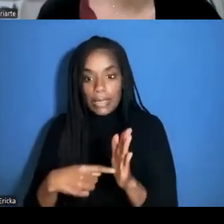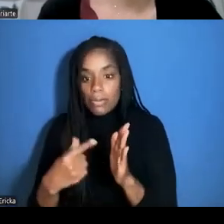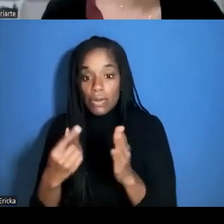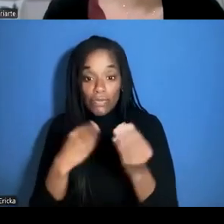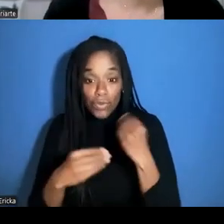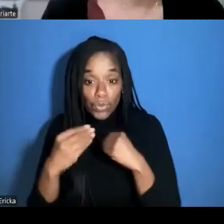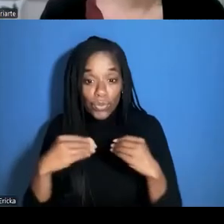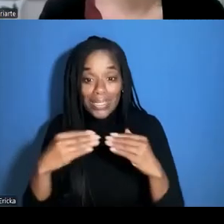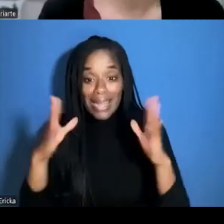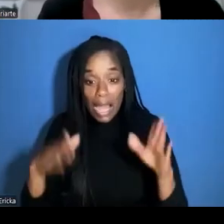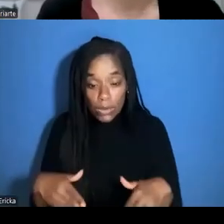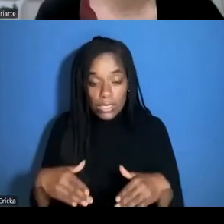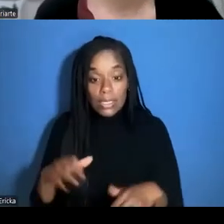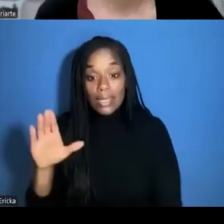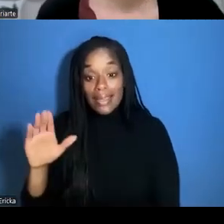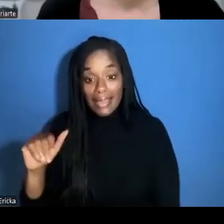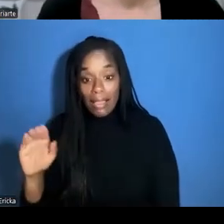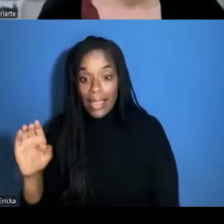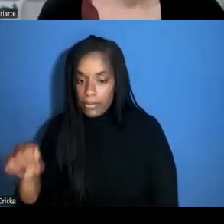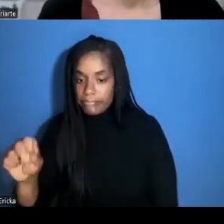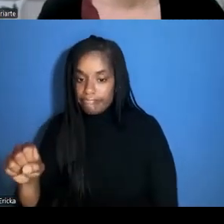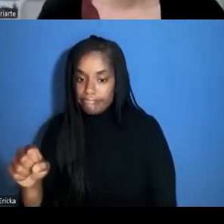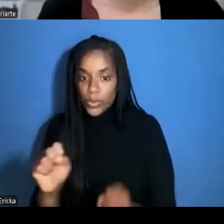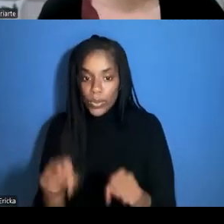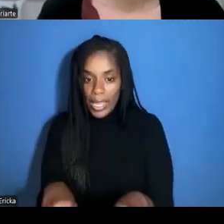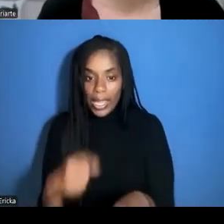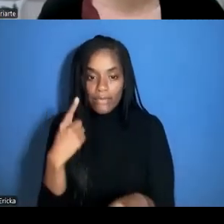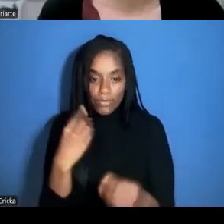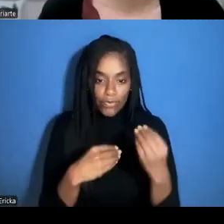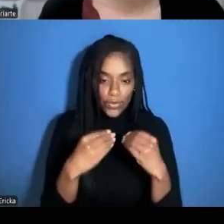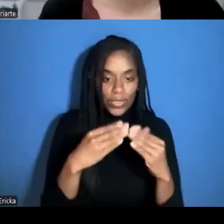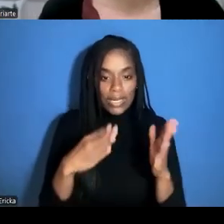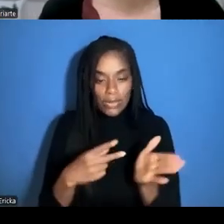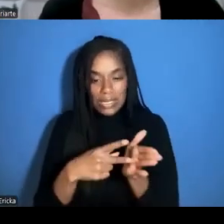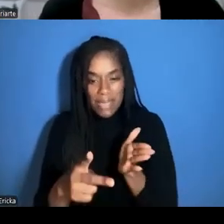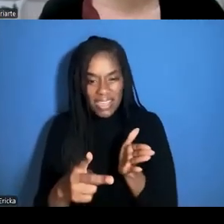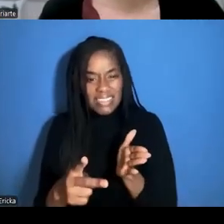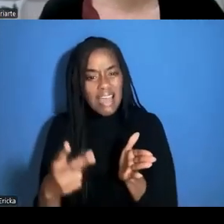Whereas with CalAble , you can, no deposit limits with the Special Needs Trusts.